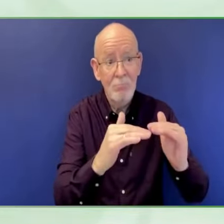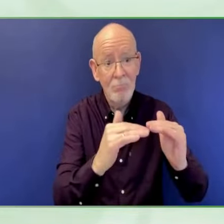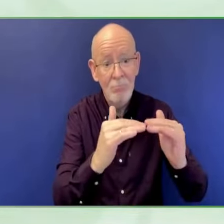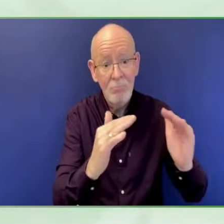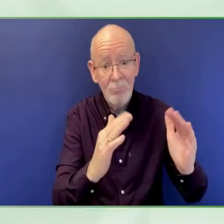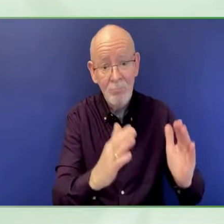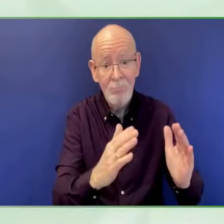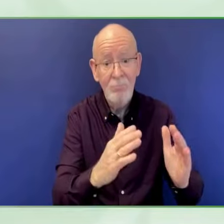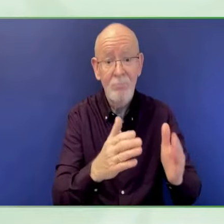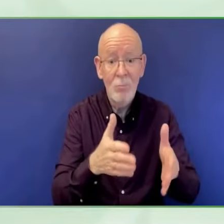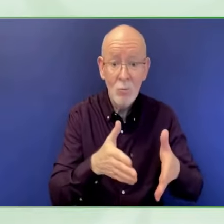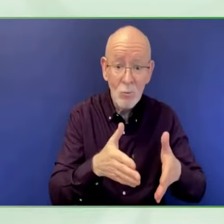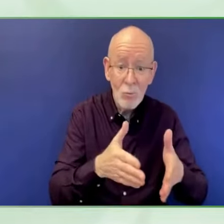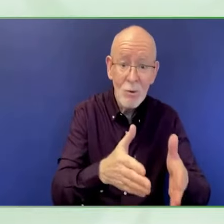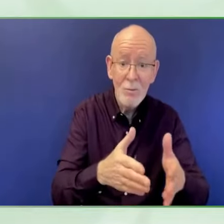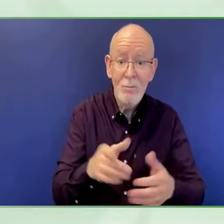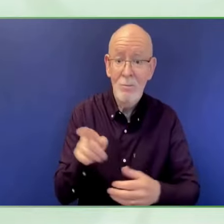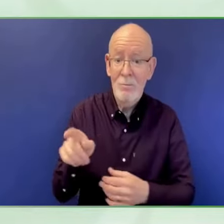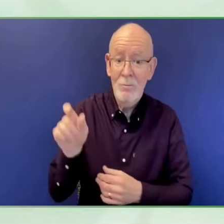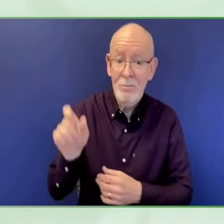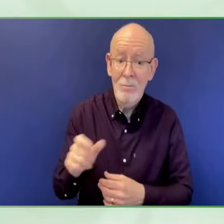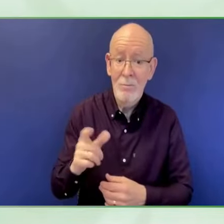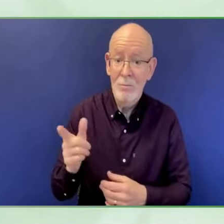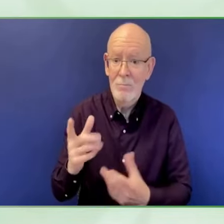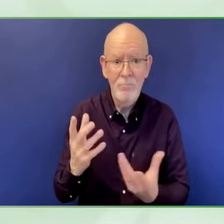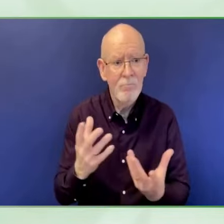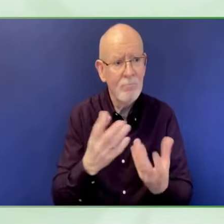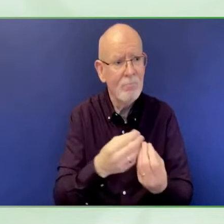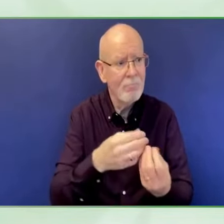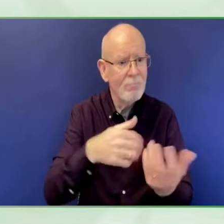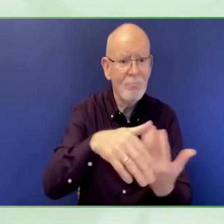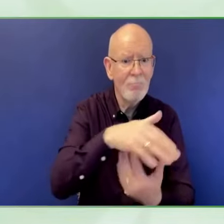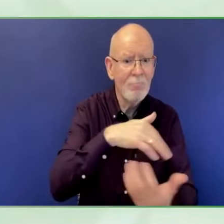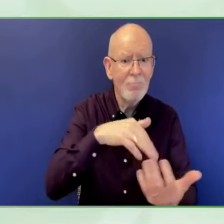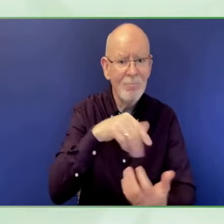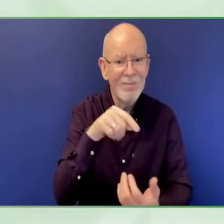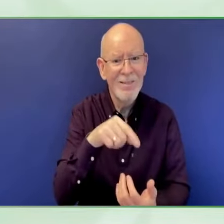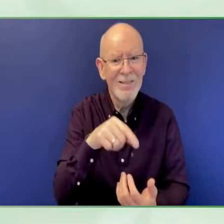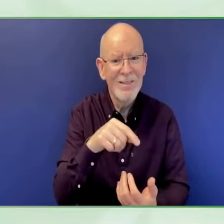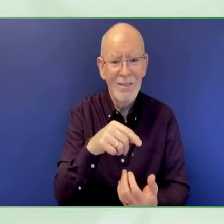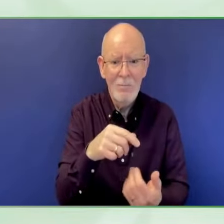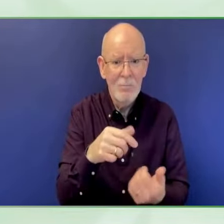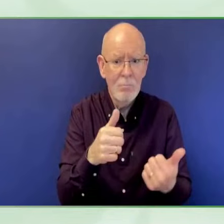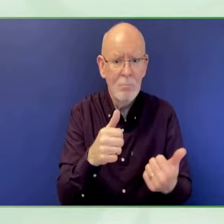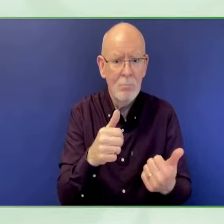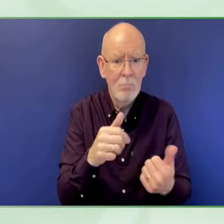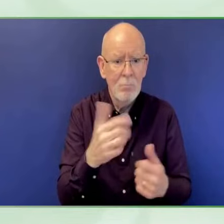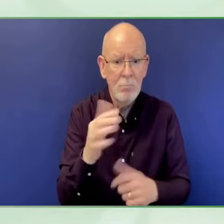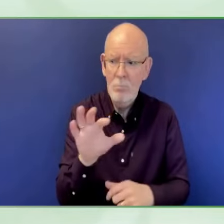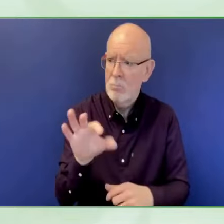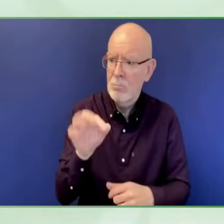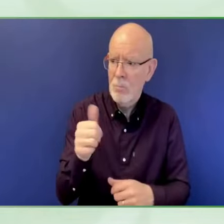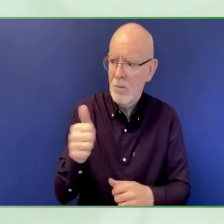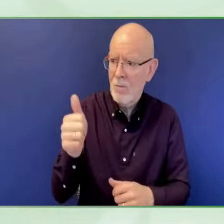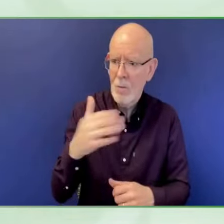This is what I do in Israel. I hope we have time for you to expend the project a bit more but I